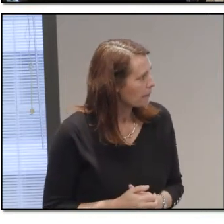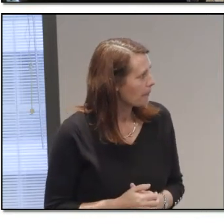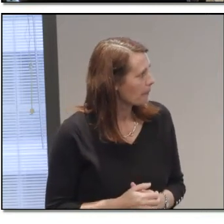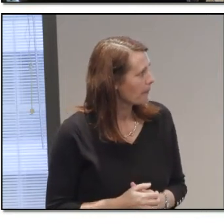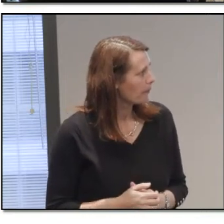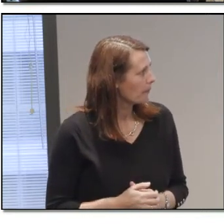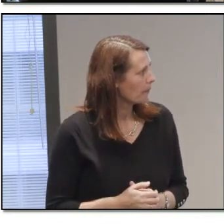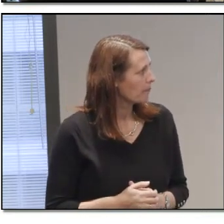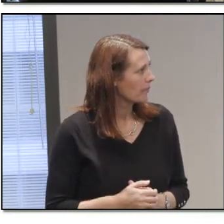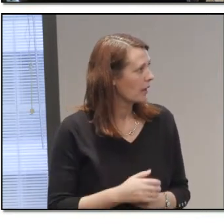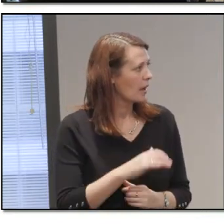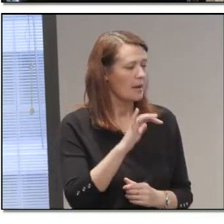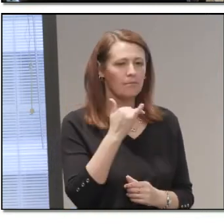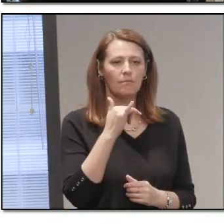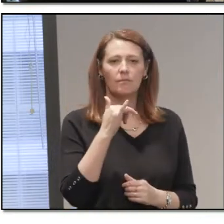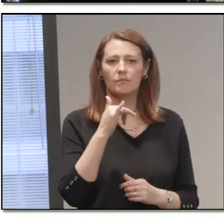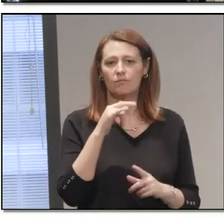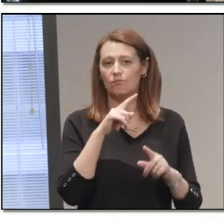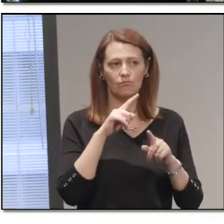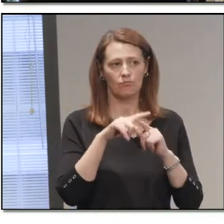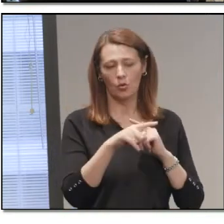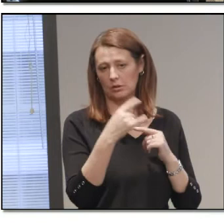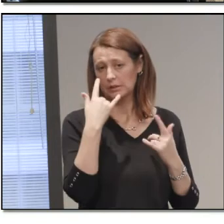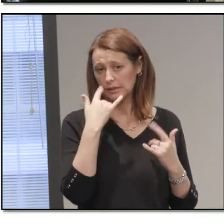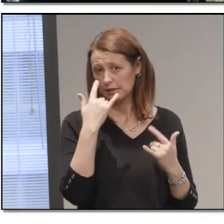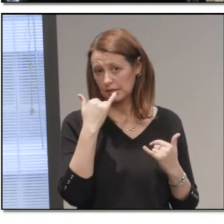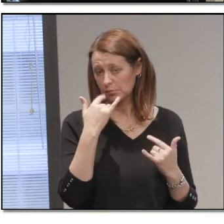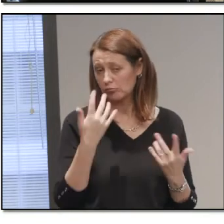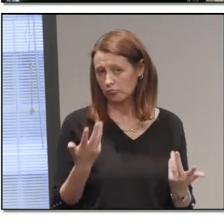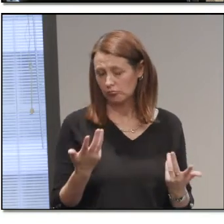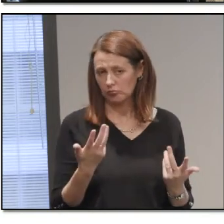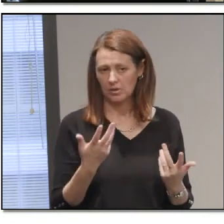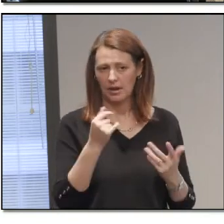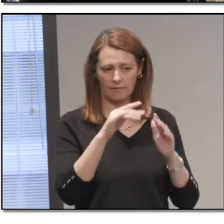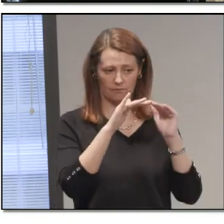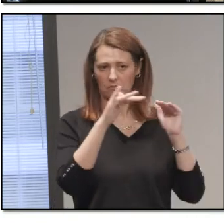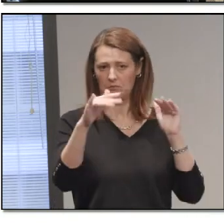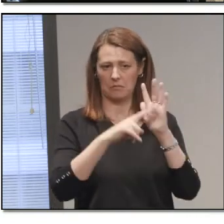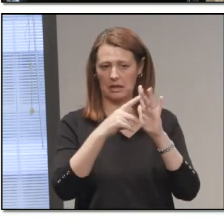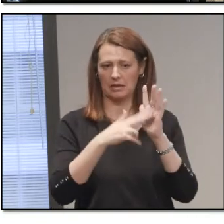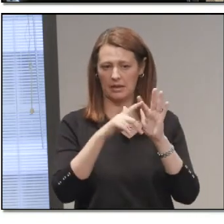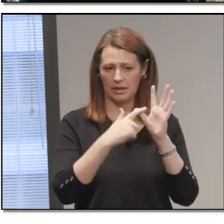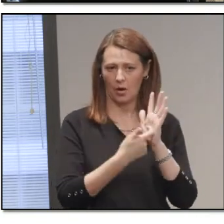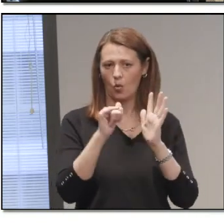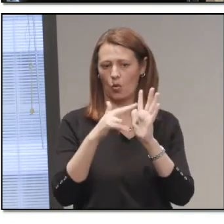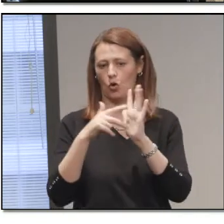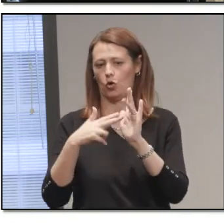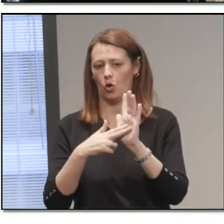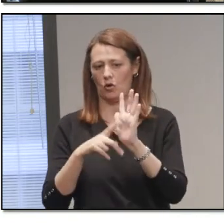So, you may have, or most assessments assume, are linear or a non-linear, but at least an increasing